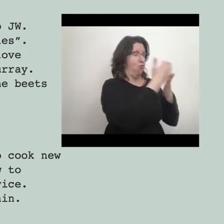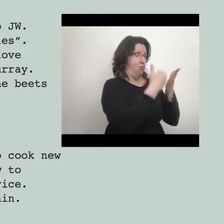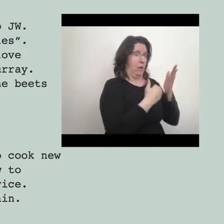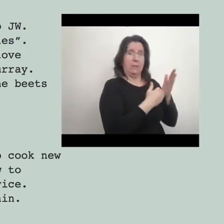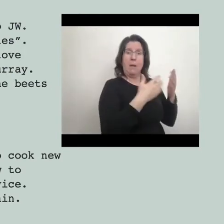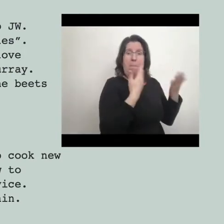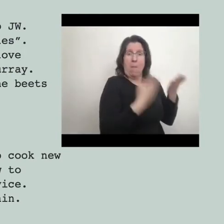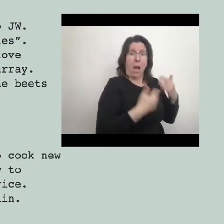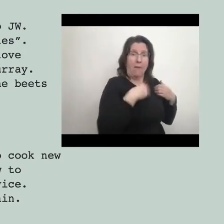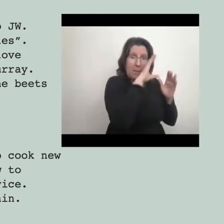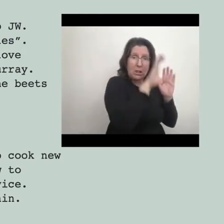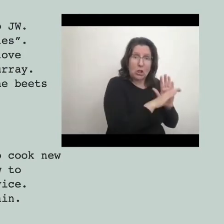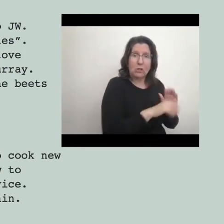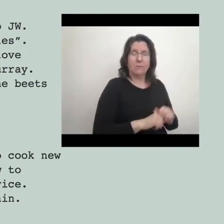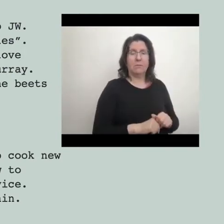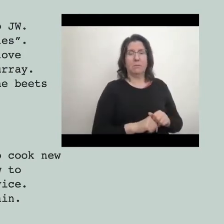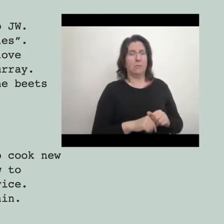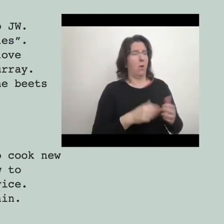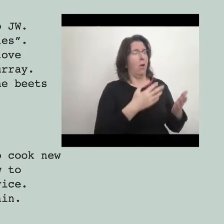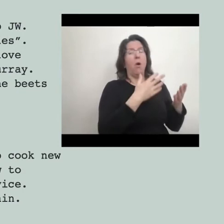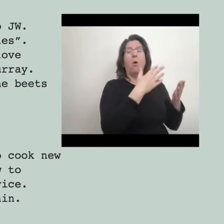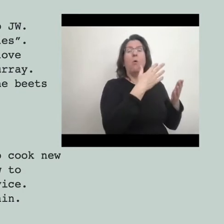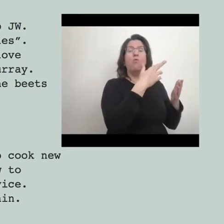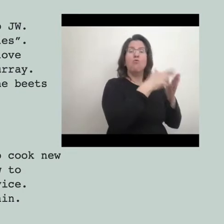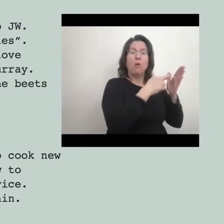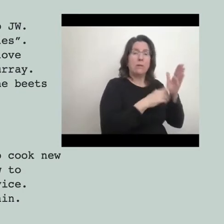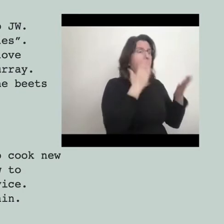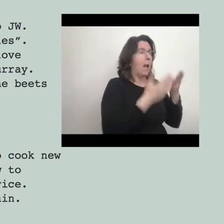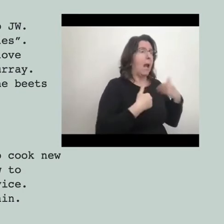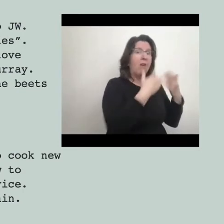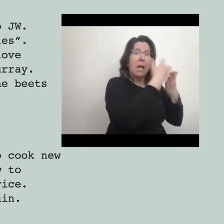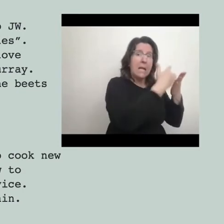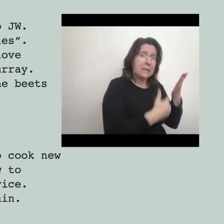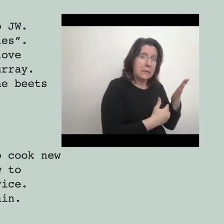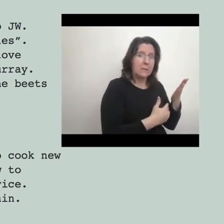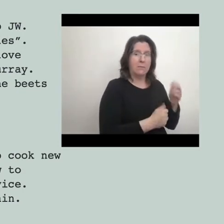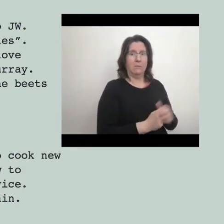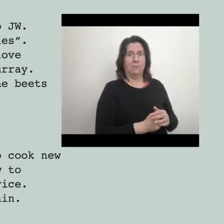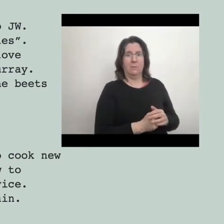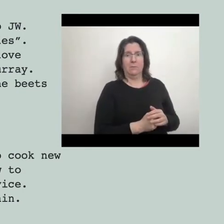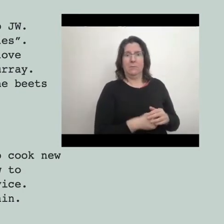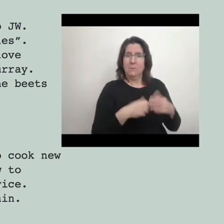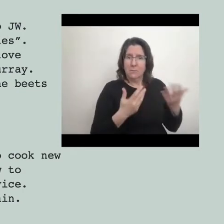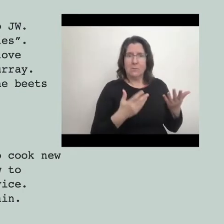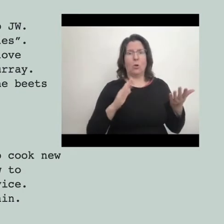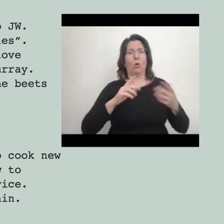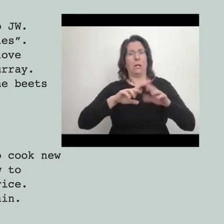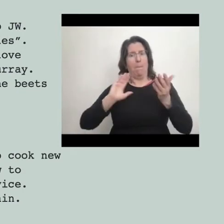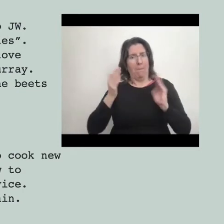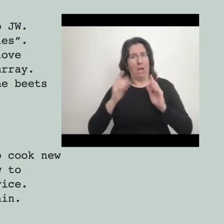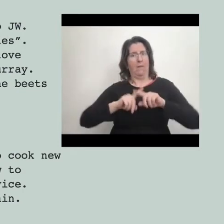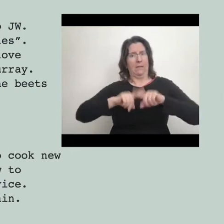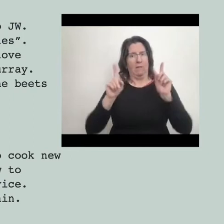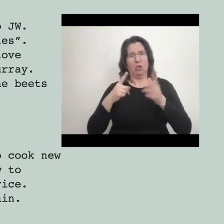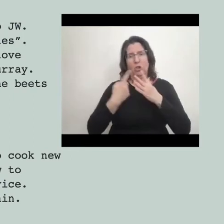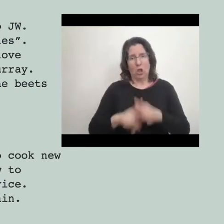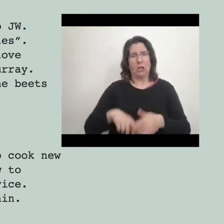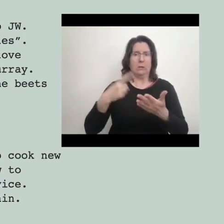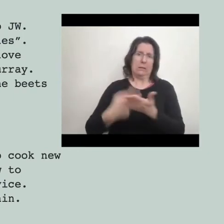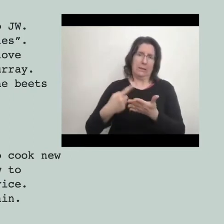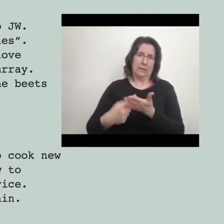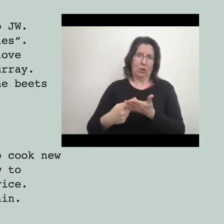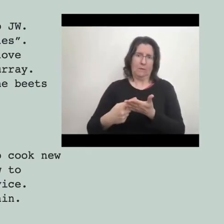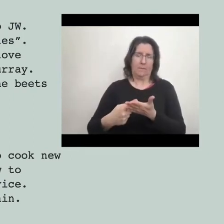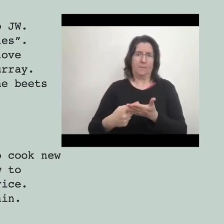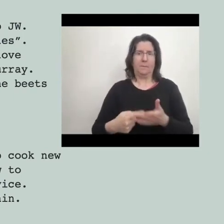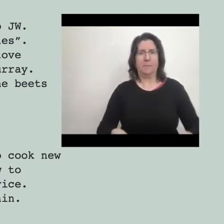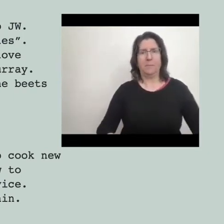Whereas, the recipe might have a picture, or it has lists. Have a robust discussion comparing the two texts!